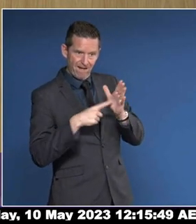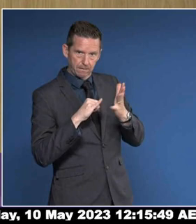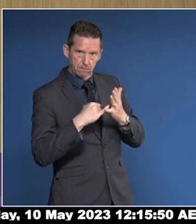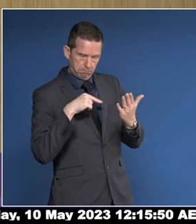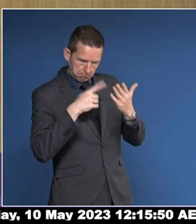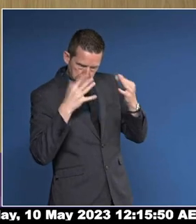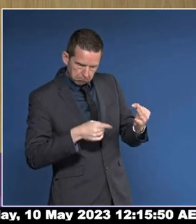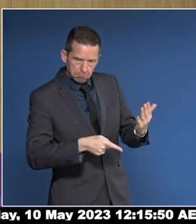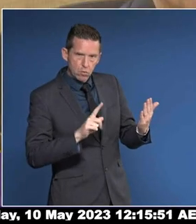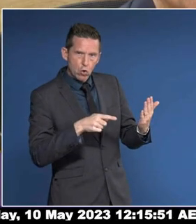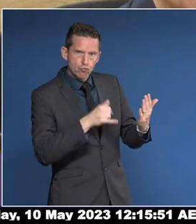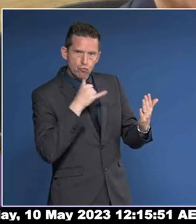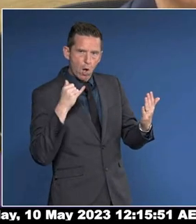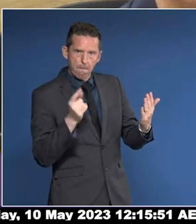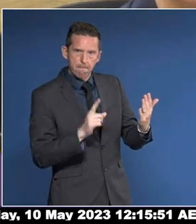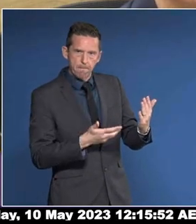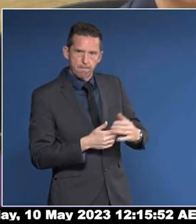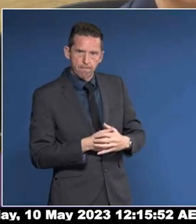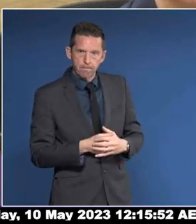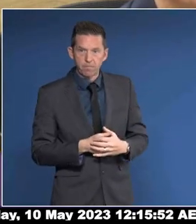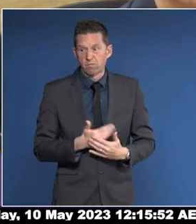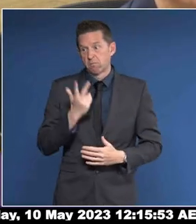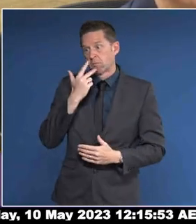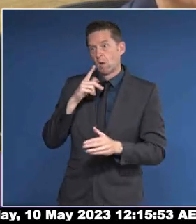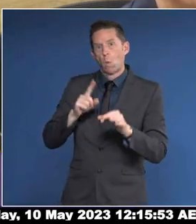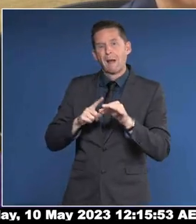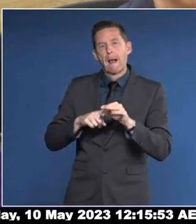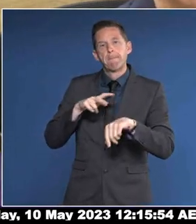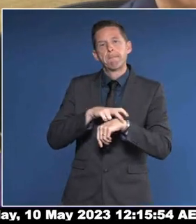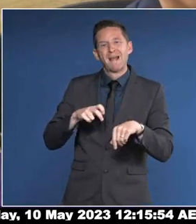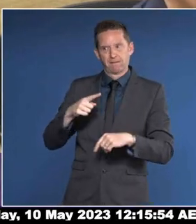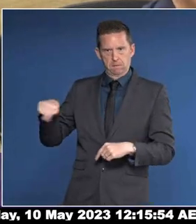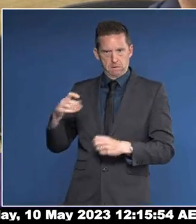But if Queensland Police do not have the expertise to properly assess the